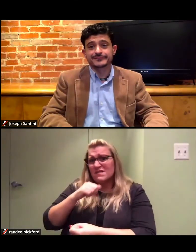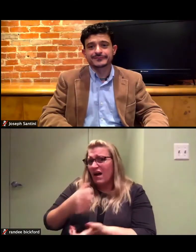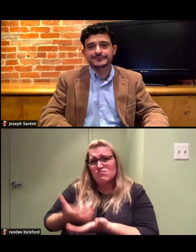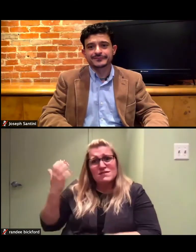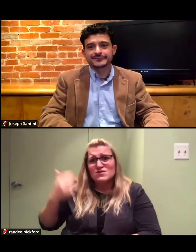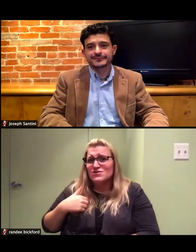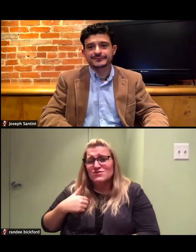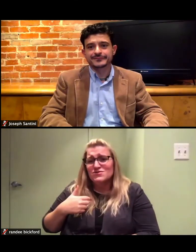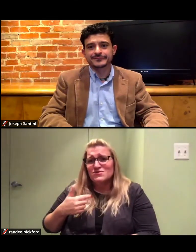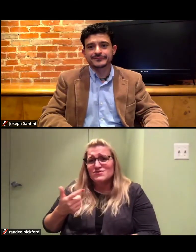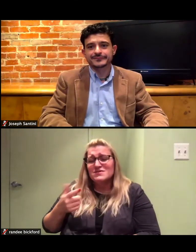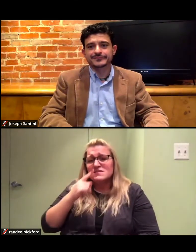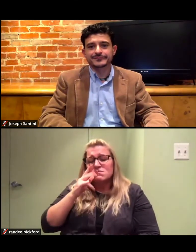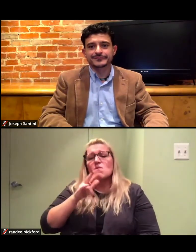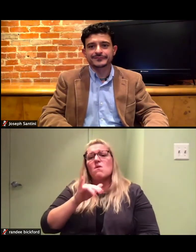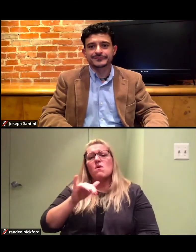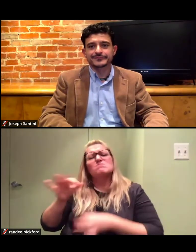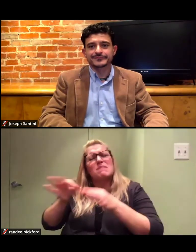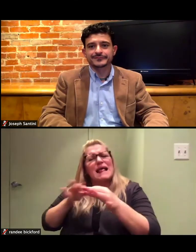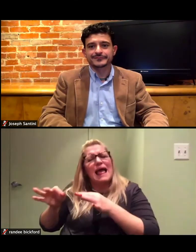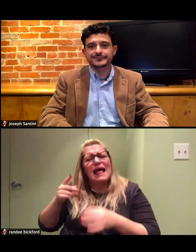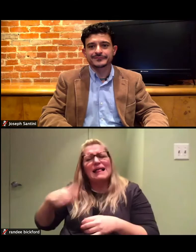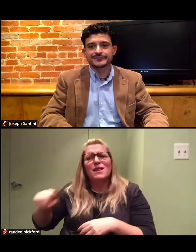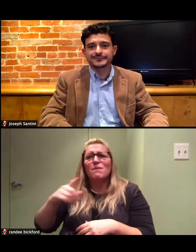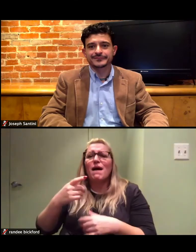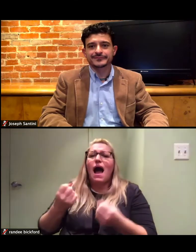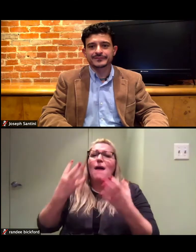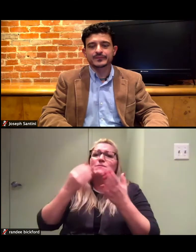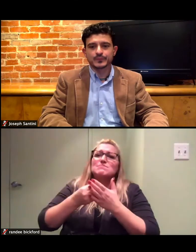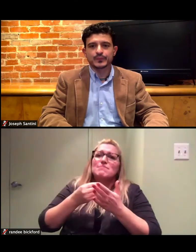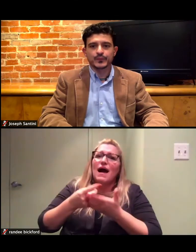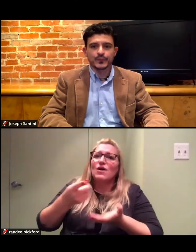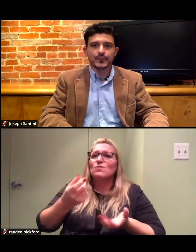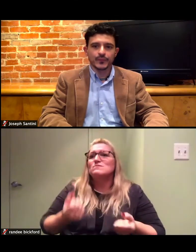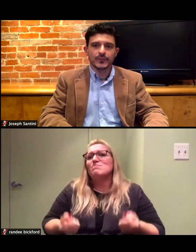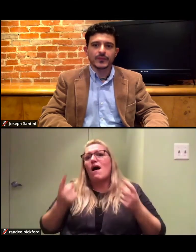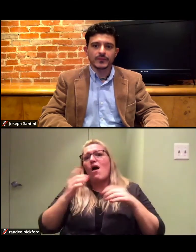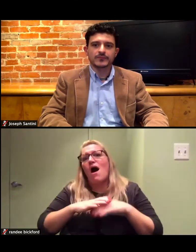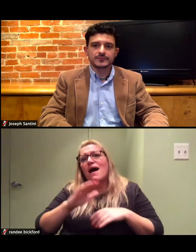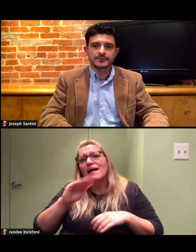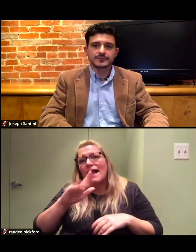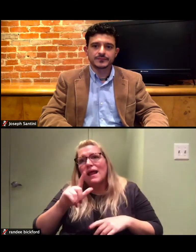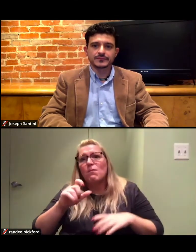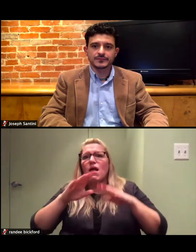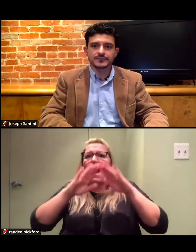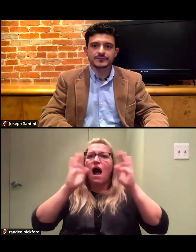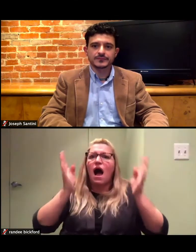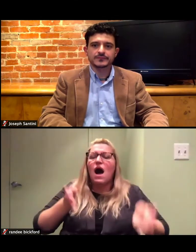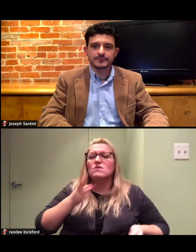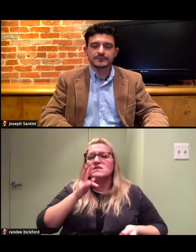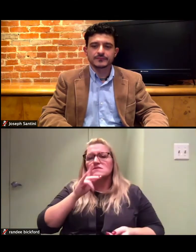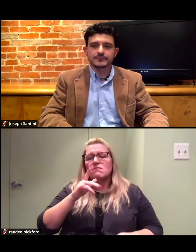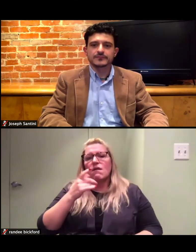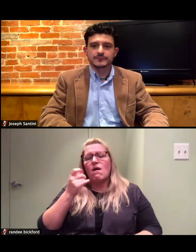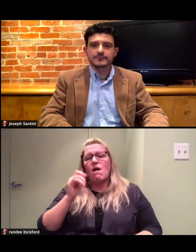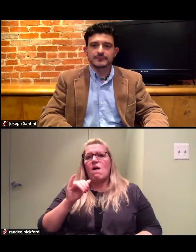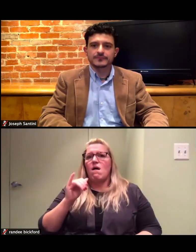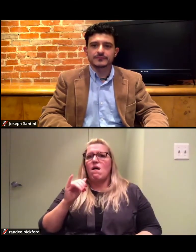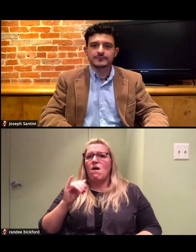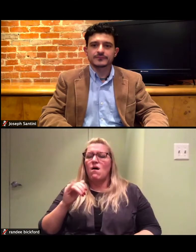that they get to buy it with their money. And also understanding that when we do take them somewhere that we have to tell them we have limited money,